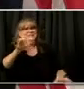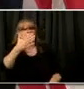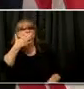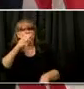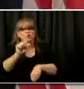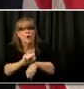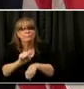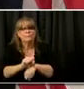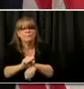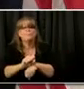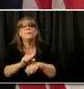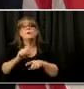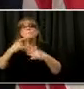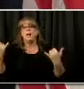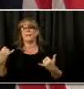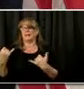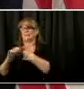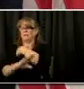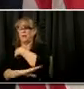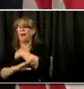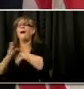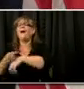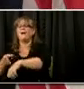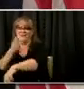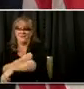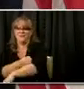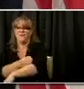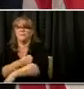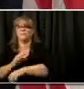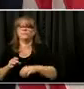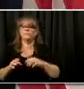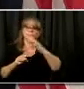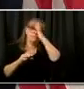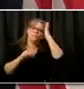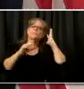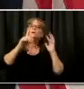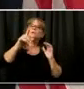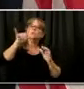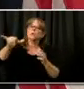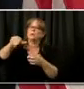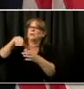needs of students now this year uh families are in different places some families are